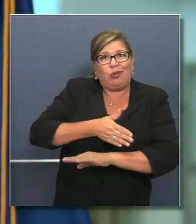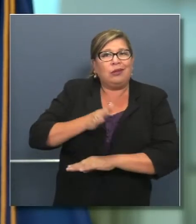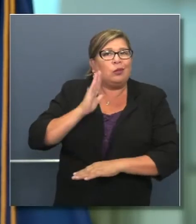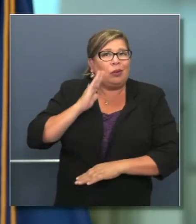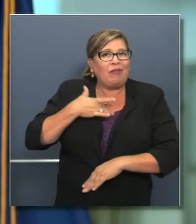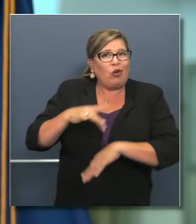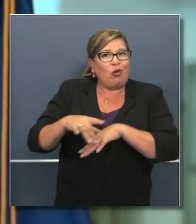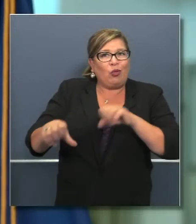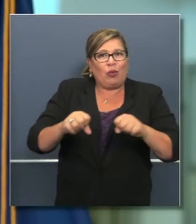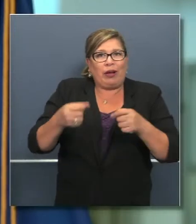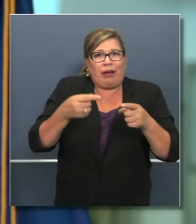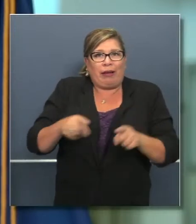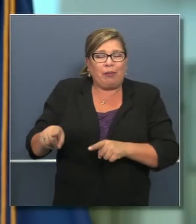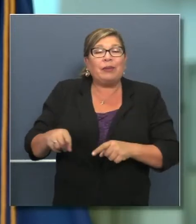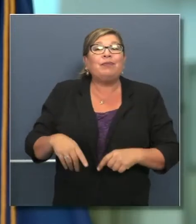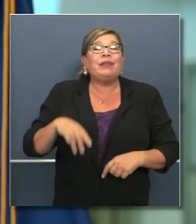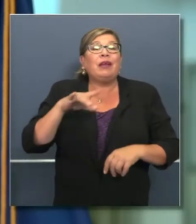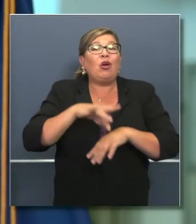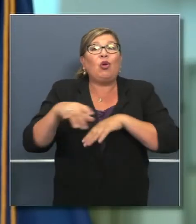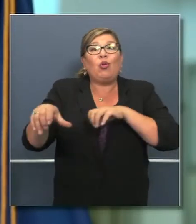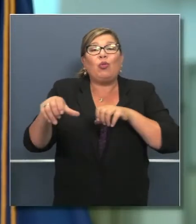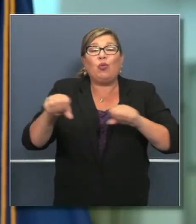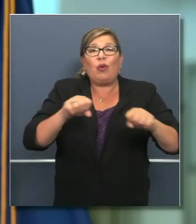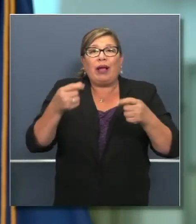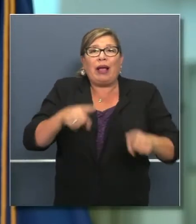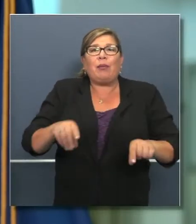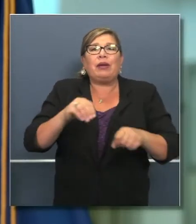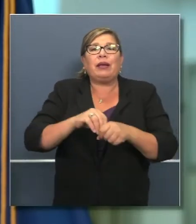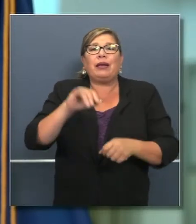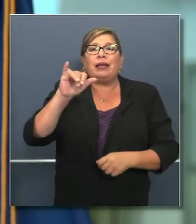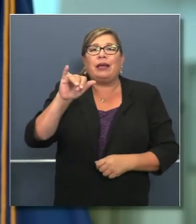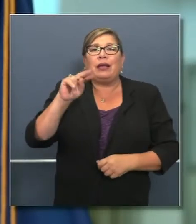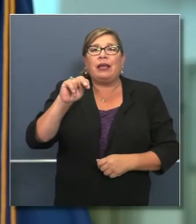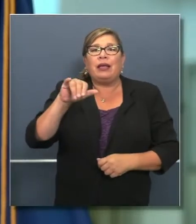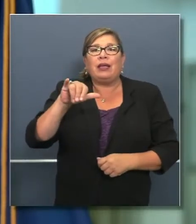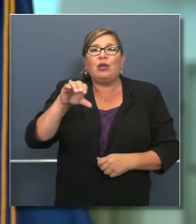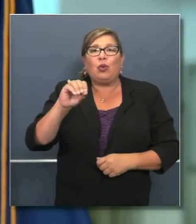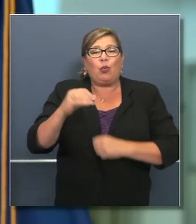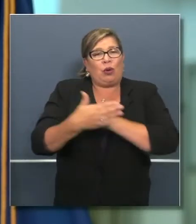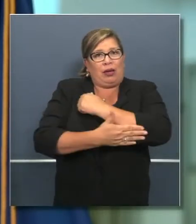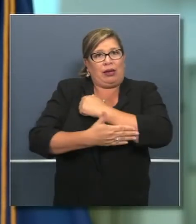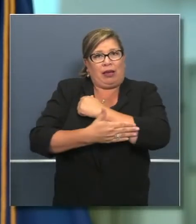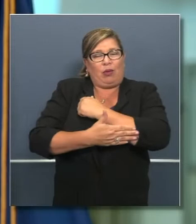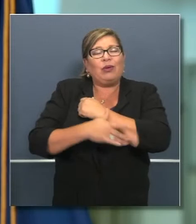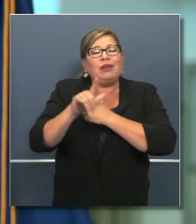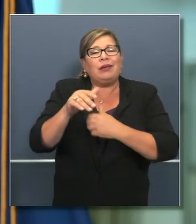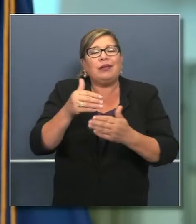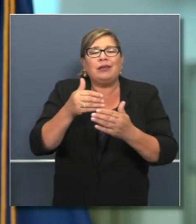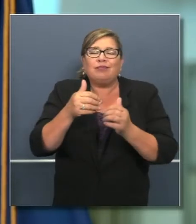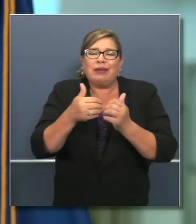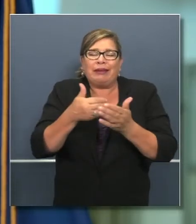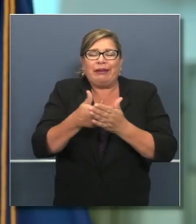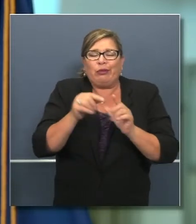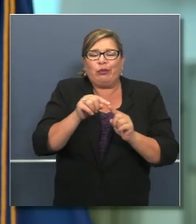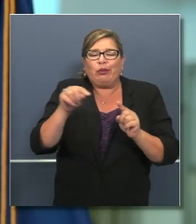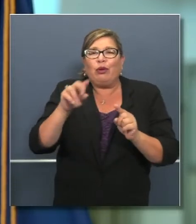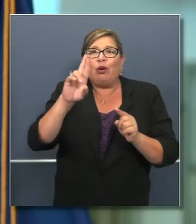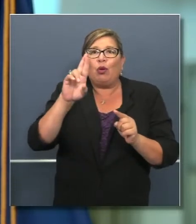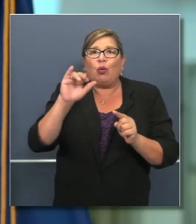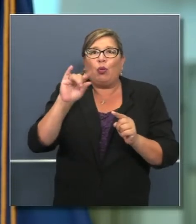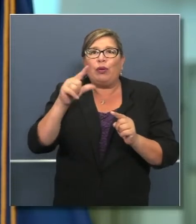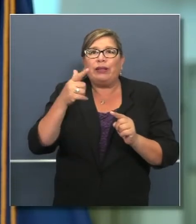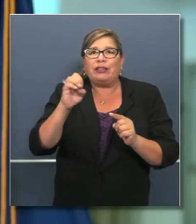in Inyo County not very far from Ridgecrest more information will be forthcoming but I wanted just